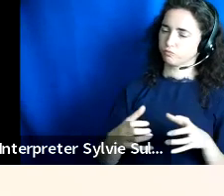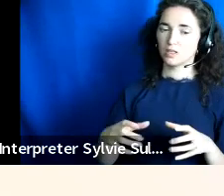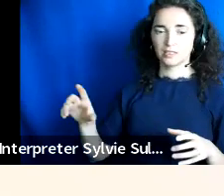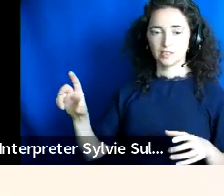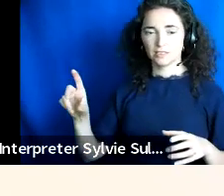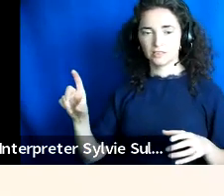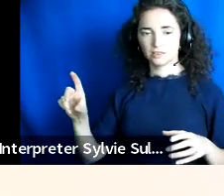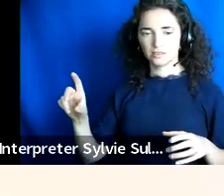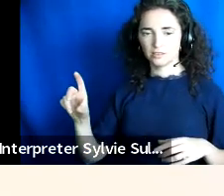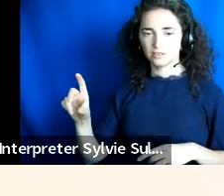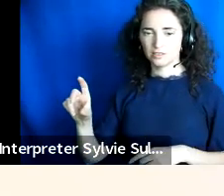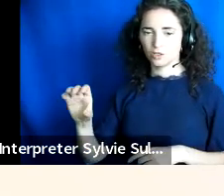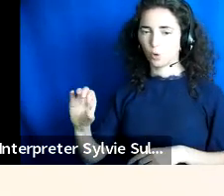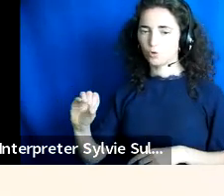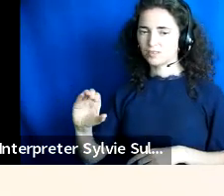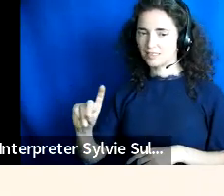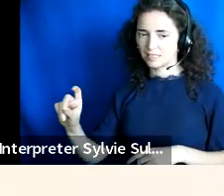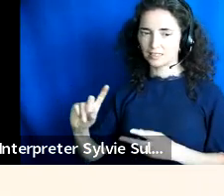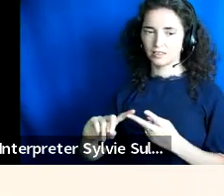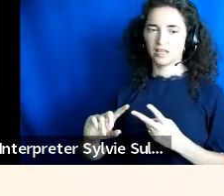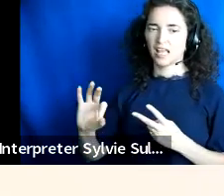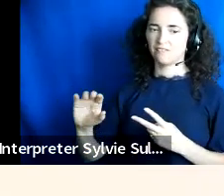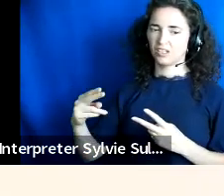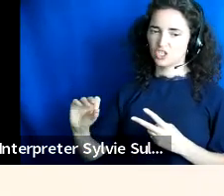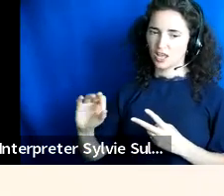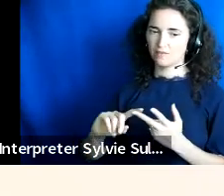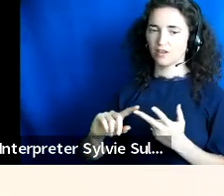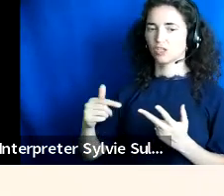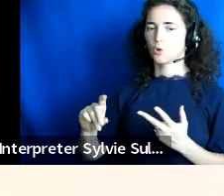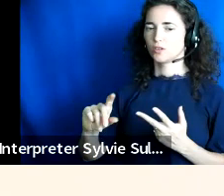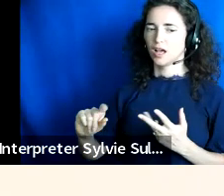Fhf of Jefferson gota ocdd